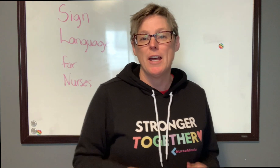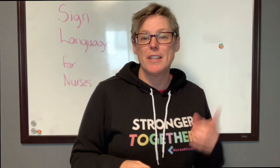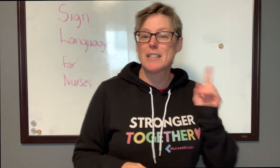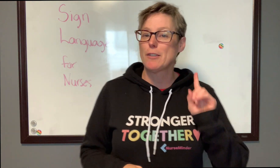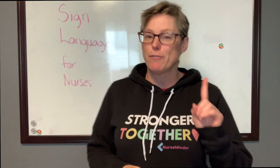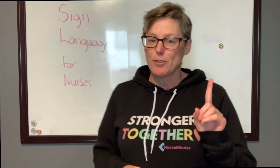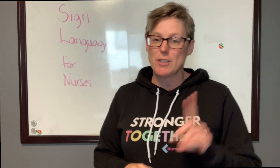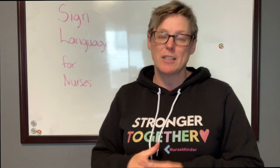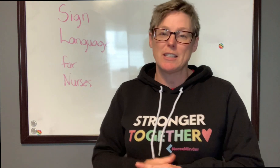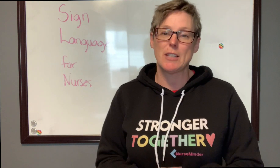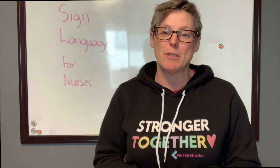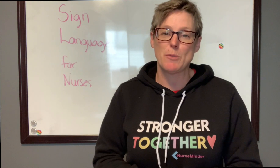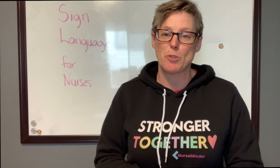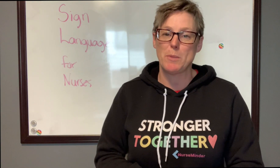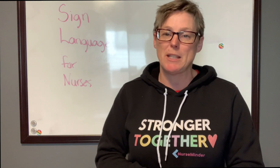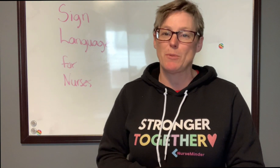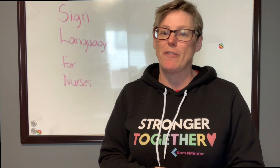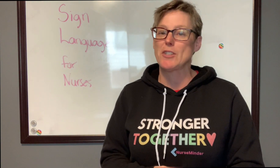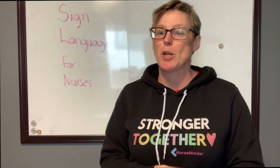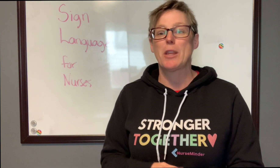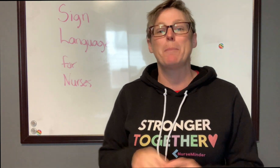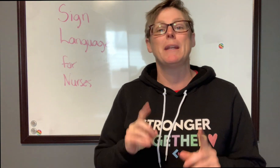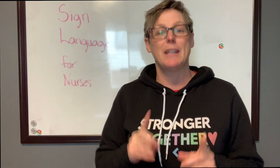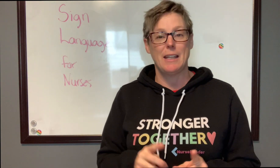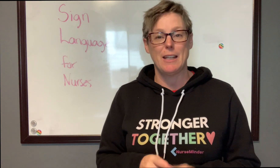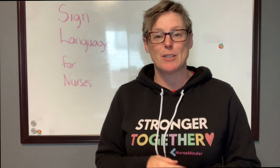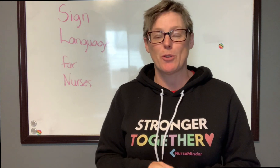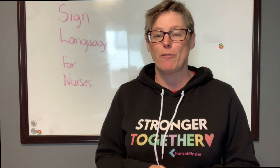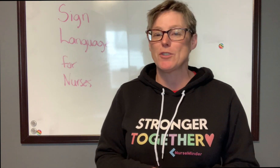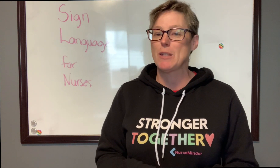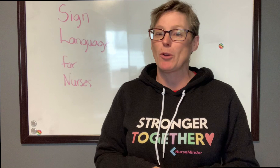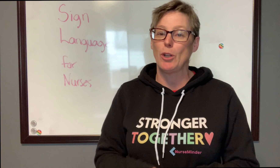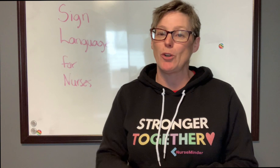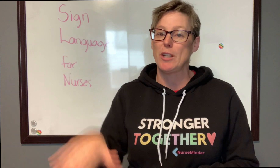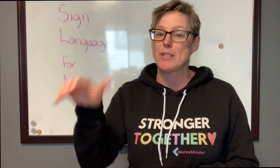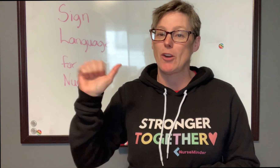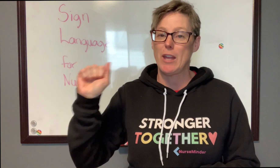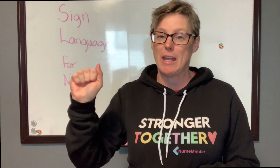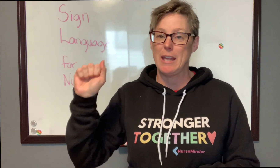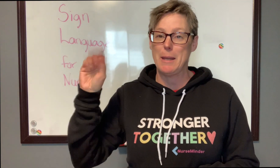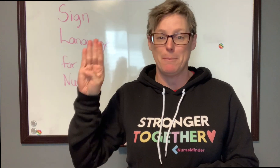this is the first in a series which means we have to start at the beginning